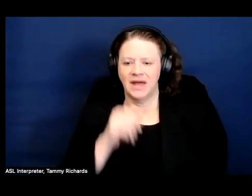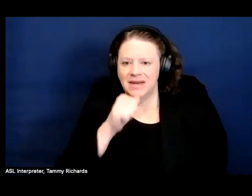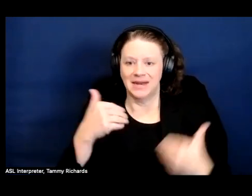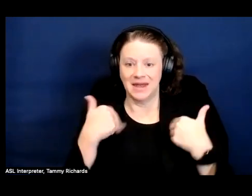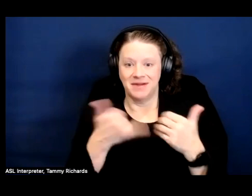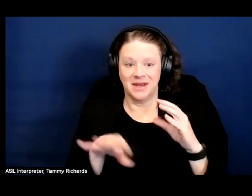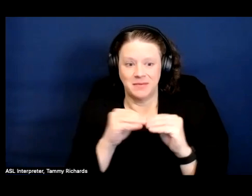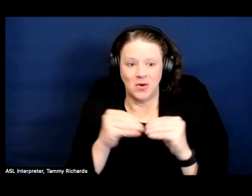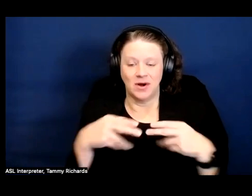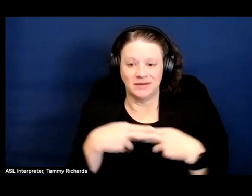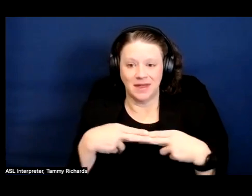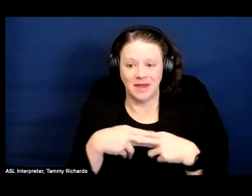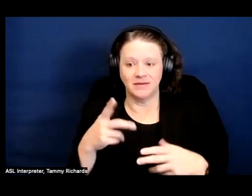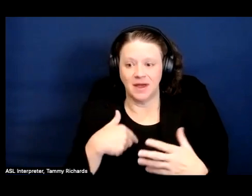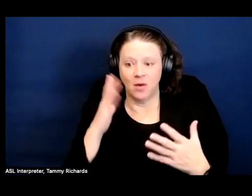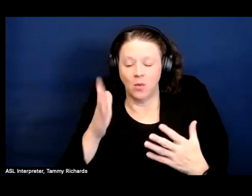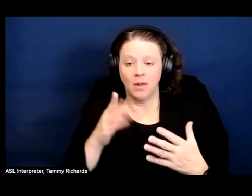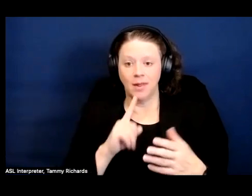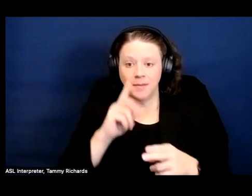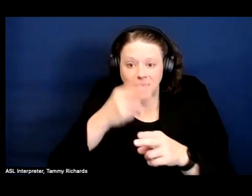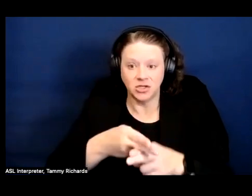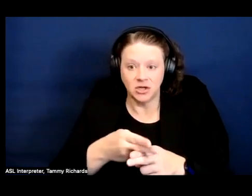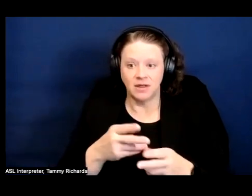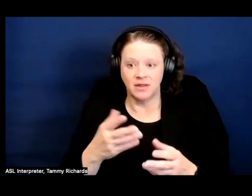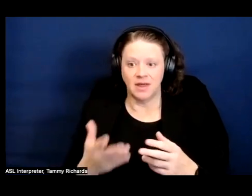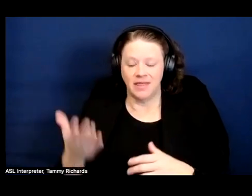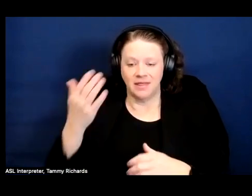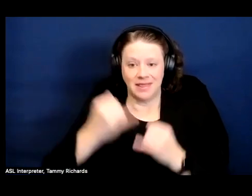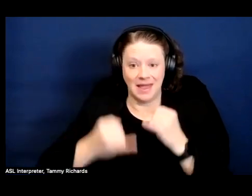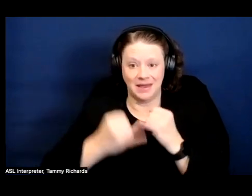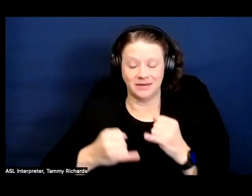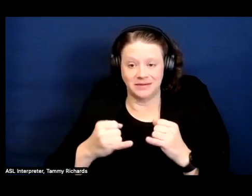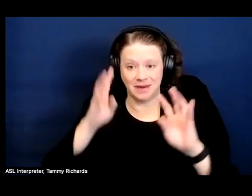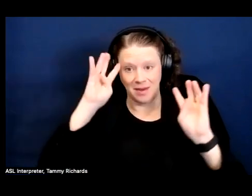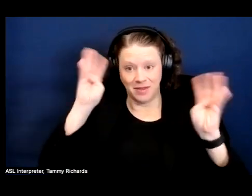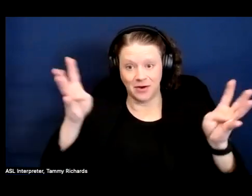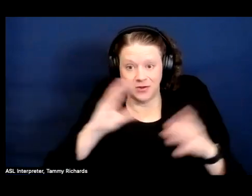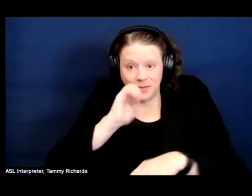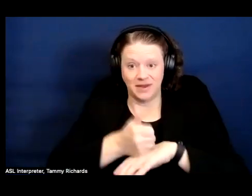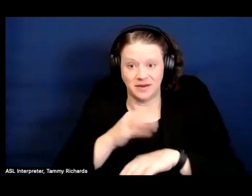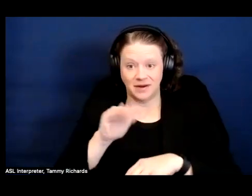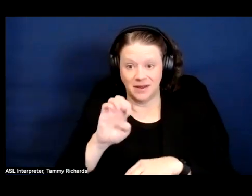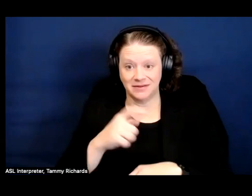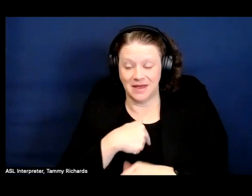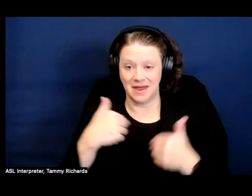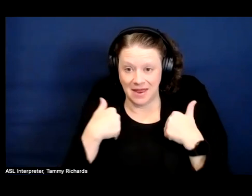not the entire contract rent. And it makes sense when, again, in reality that tenant's not responsible